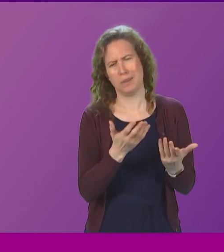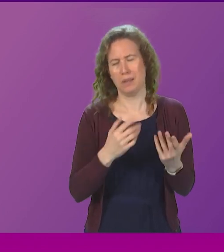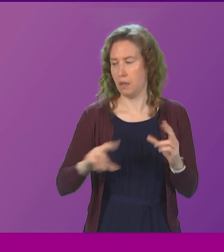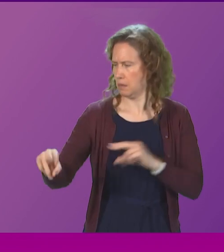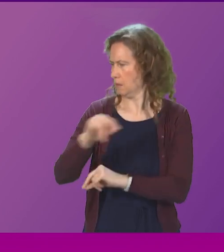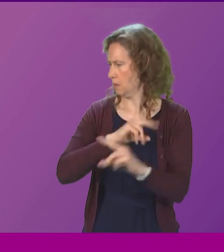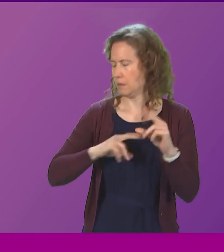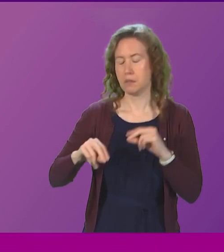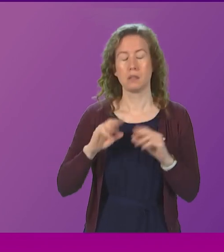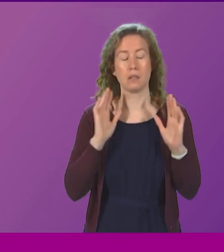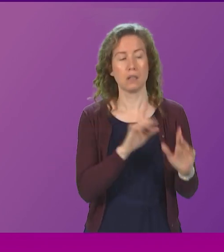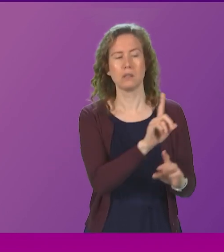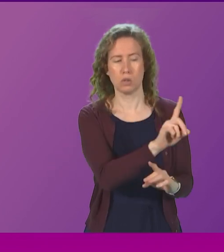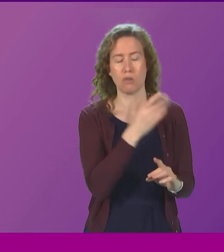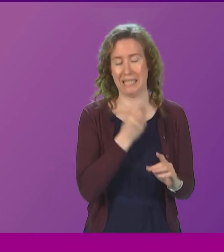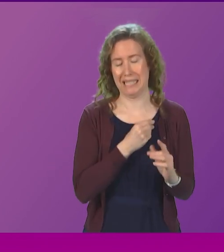people. Excuse me, Mr Sarwar—I can hardly hear.